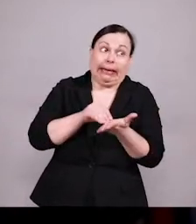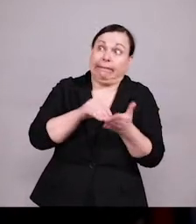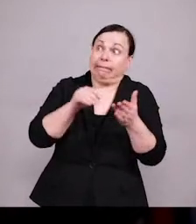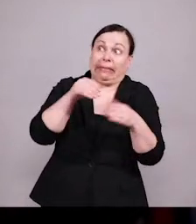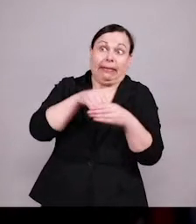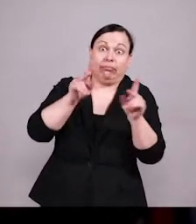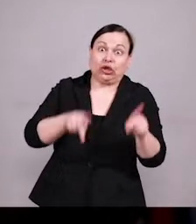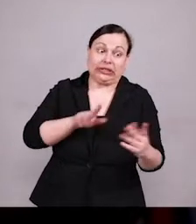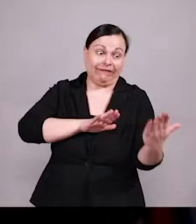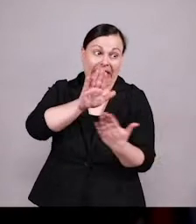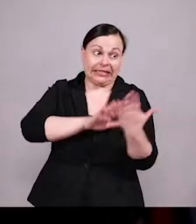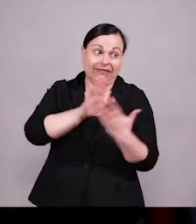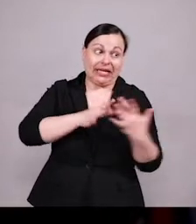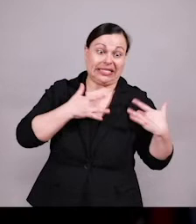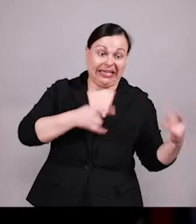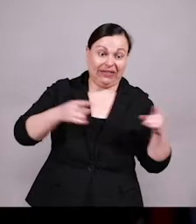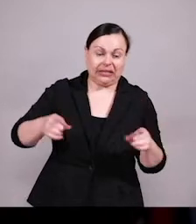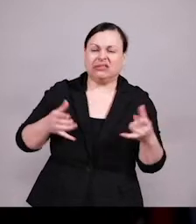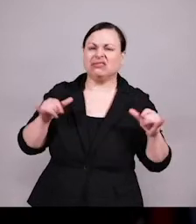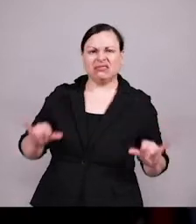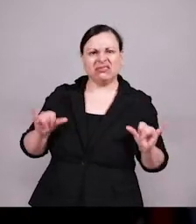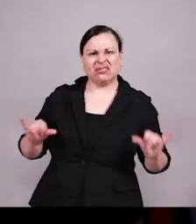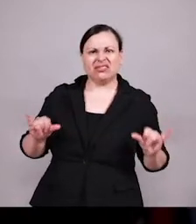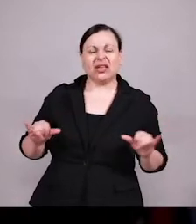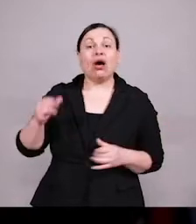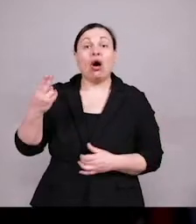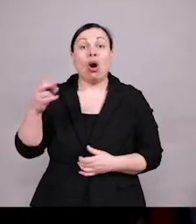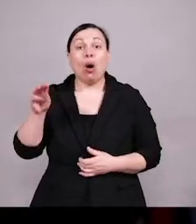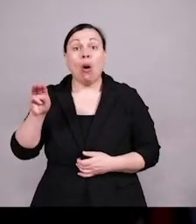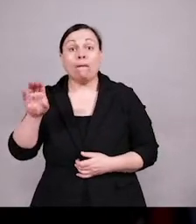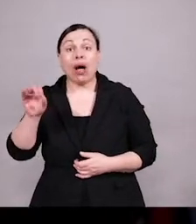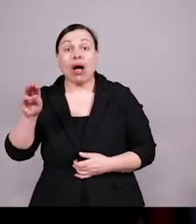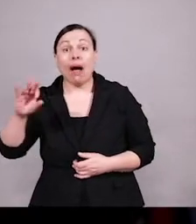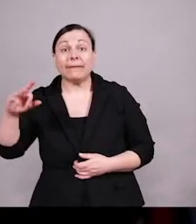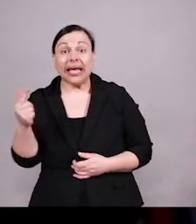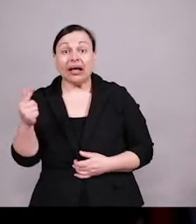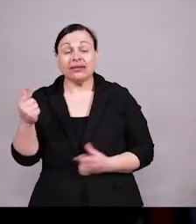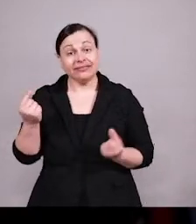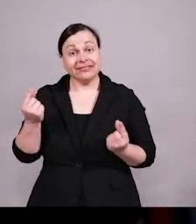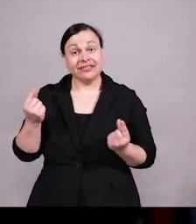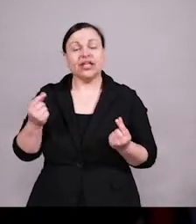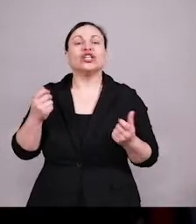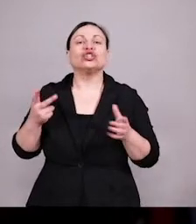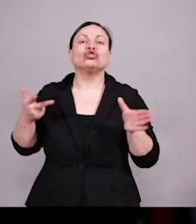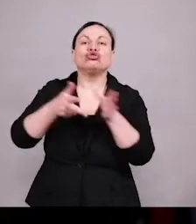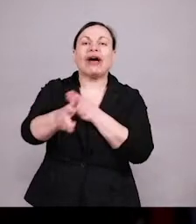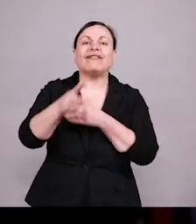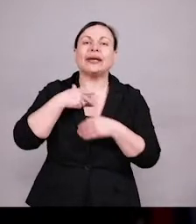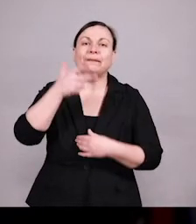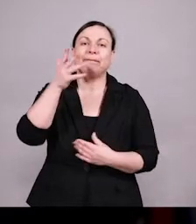reimagined homecoming, for example, with a drive-in movie they even raised a record amount of student